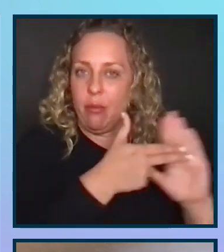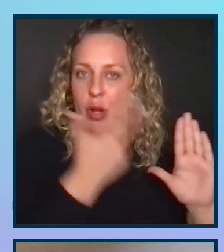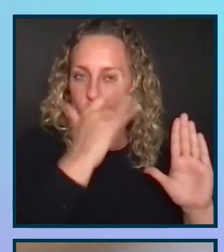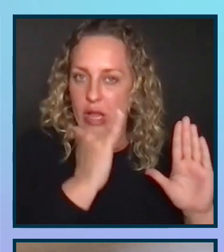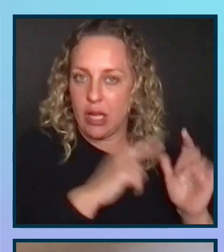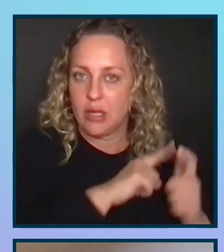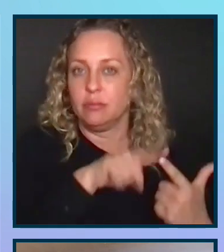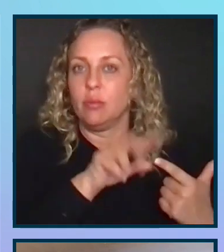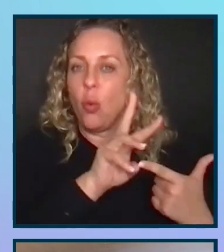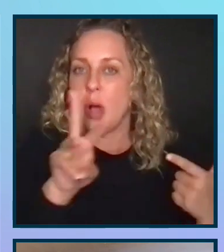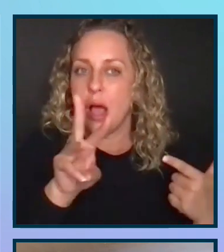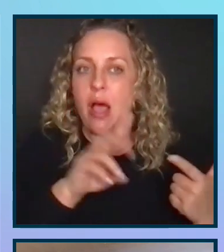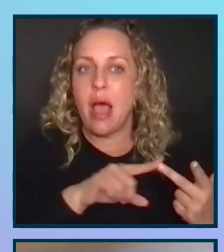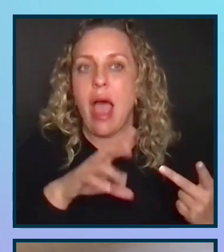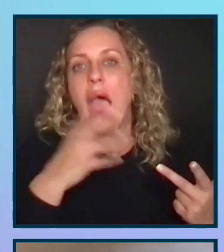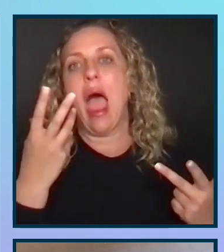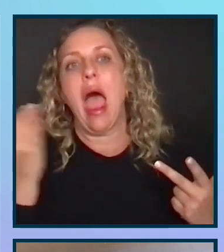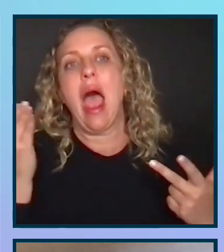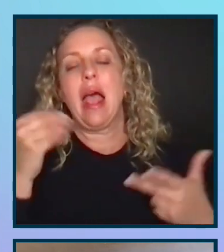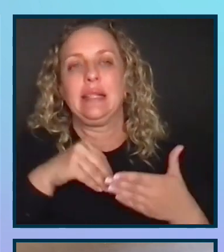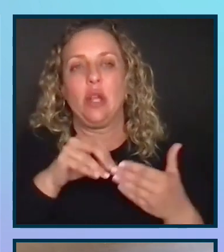website, and interior of the exhibition space.